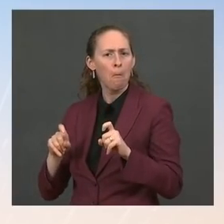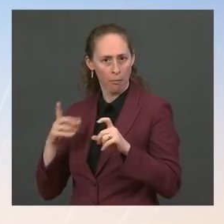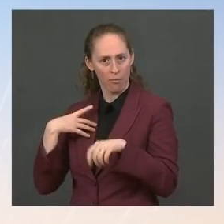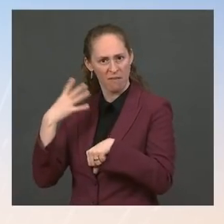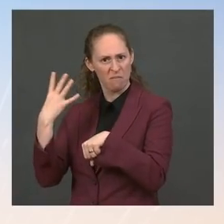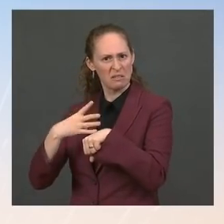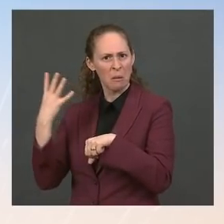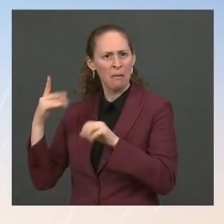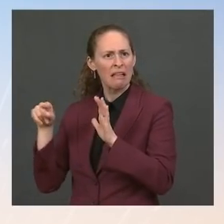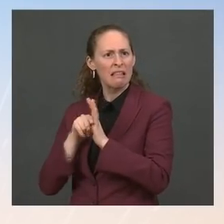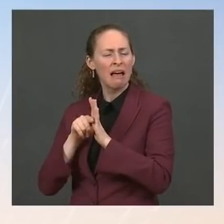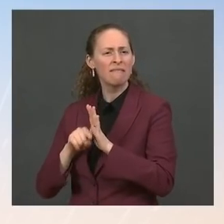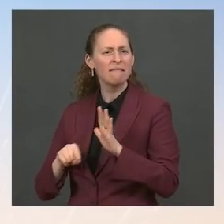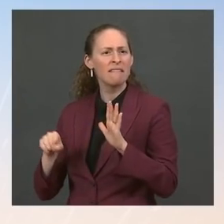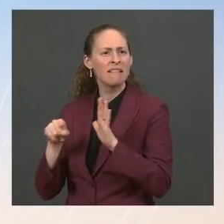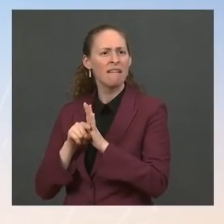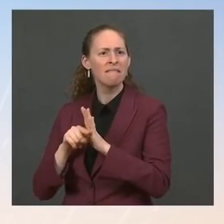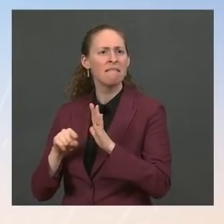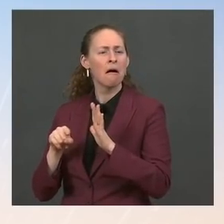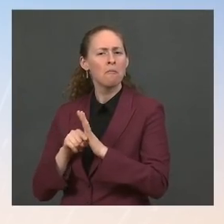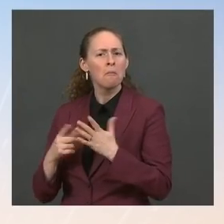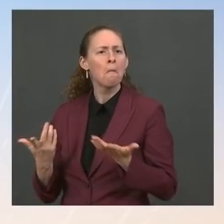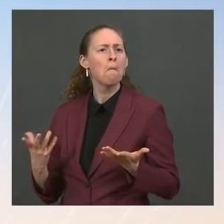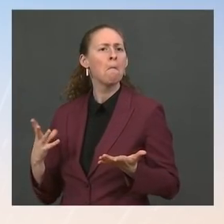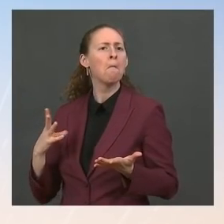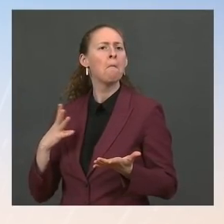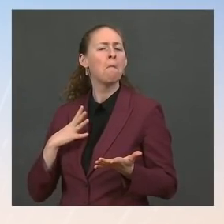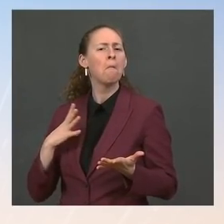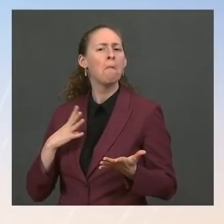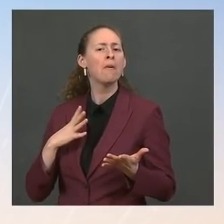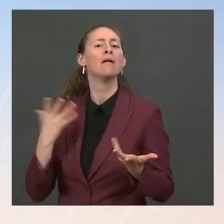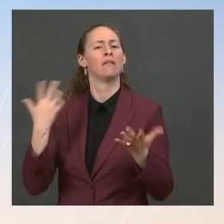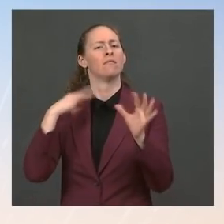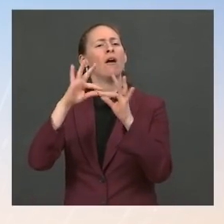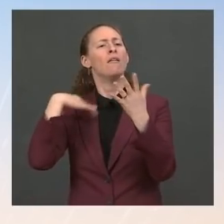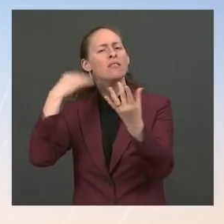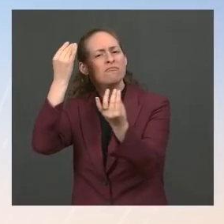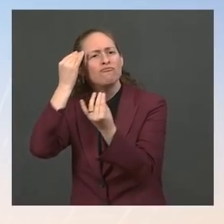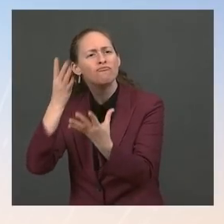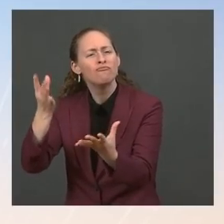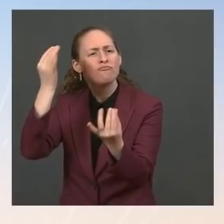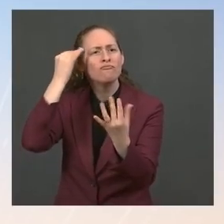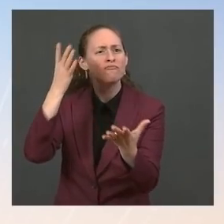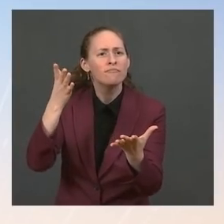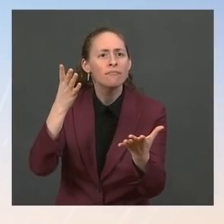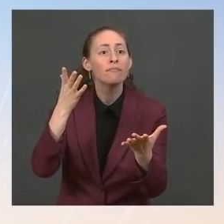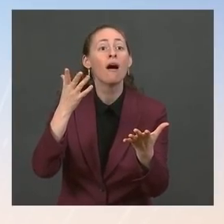out of an abundance of transparency. I had not seen the President or had close contact for five days, given the trip.